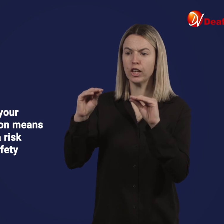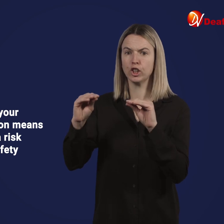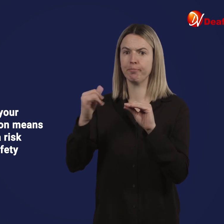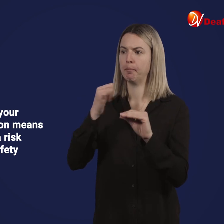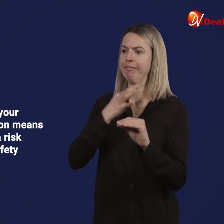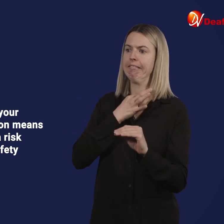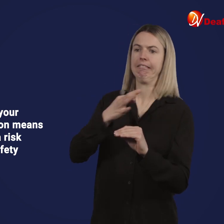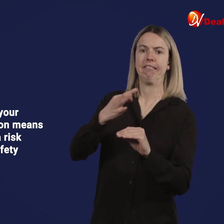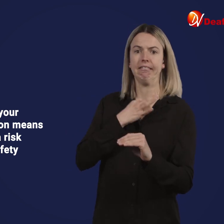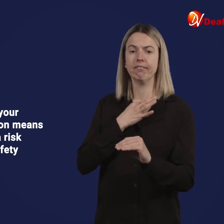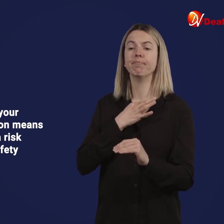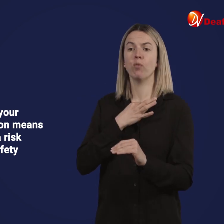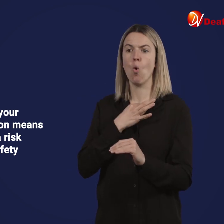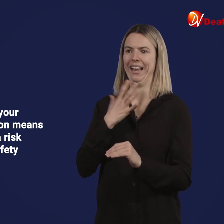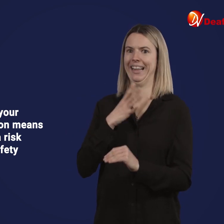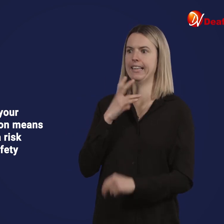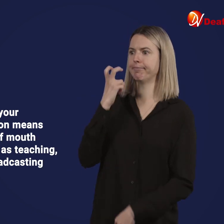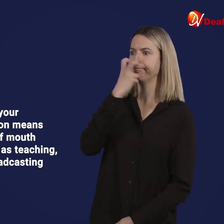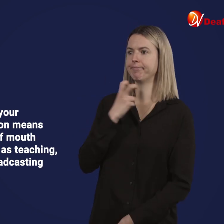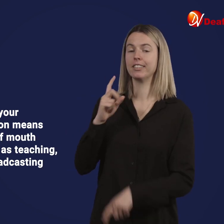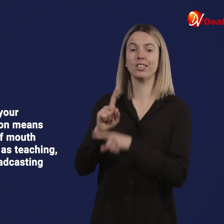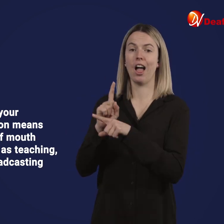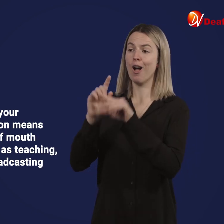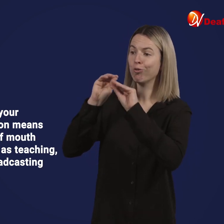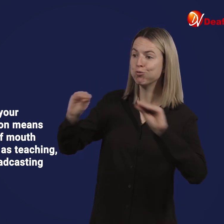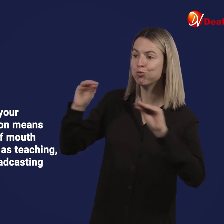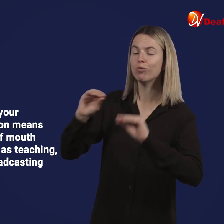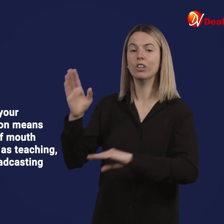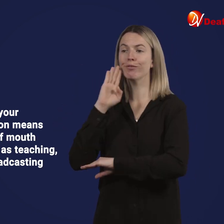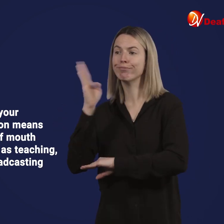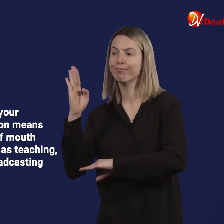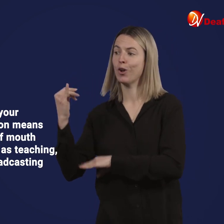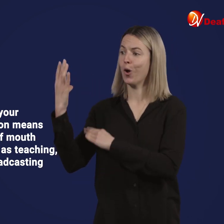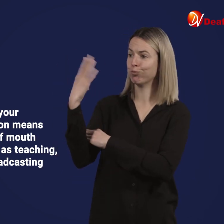If you are working on your own in an enclosed indoor space, such as an office, unless another person enters.